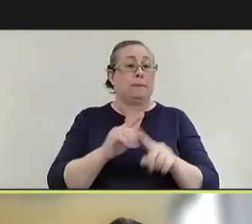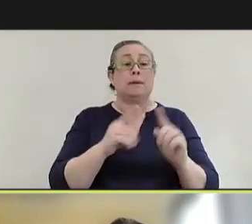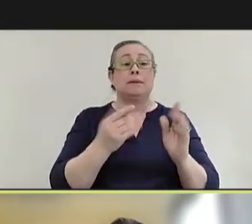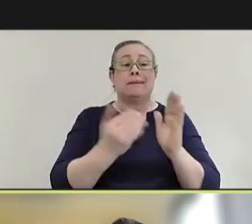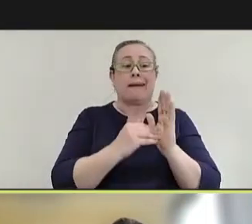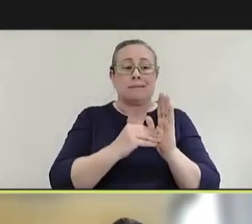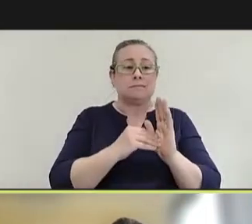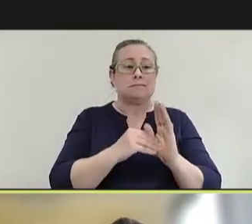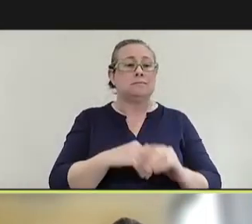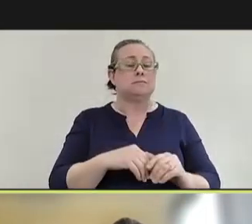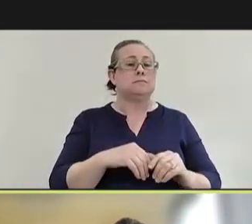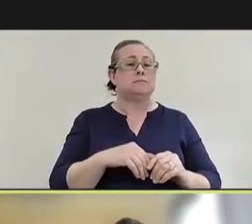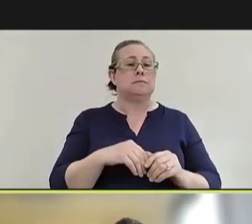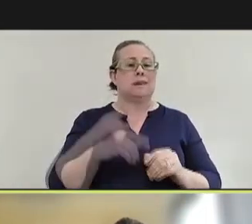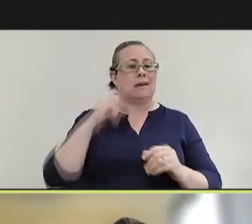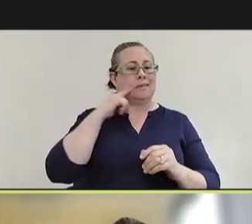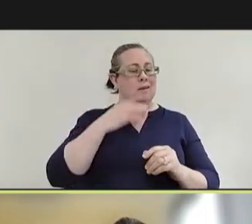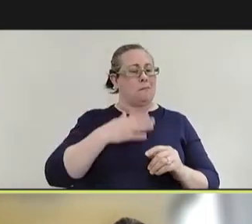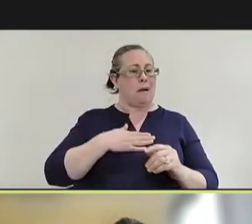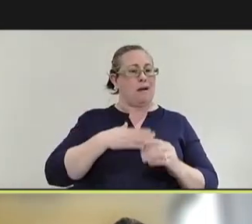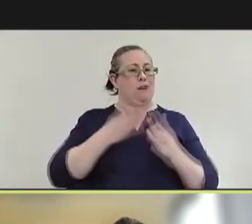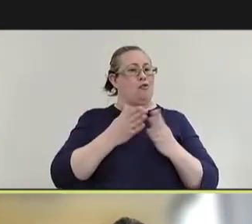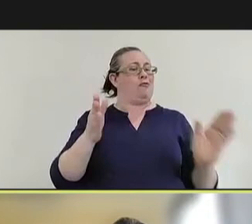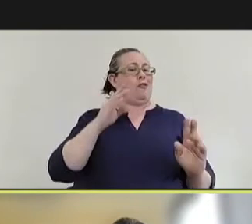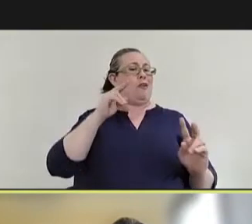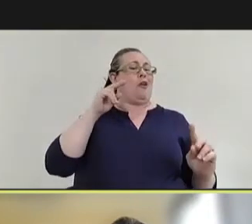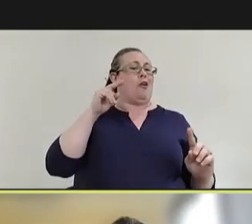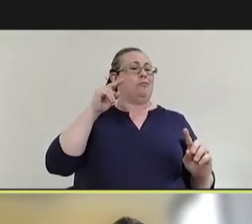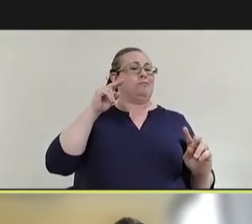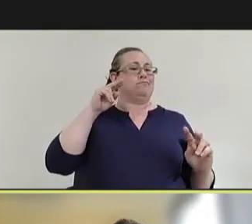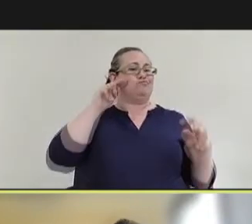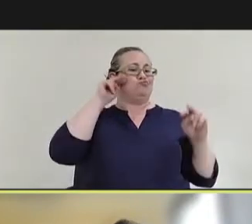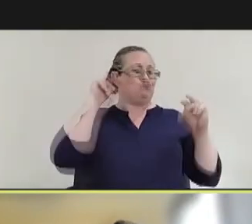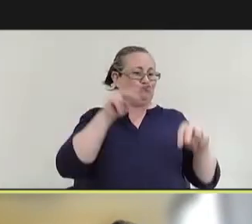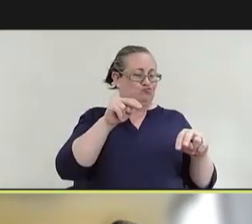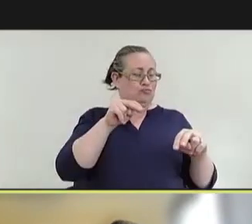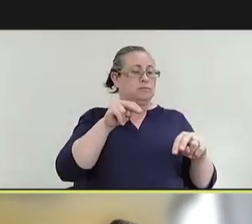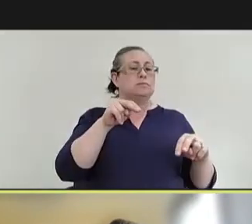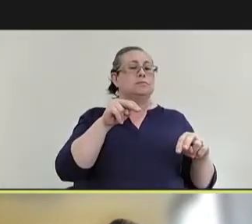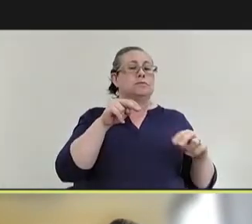you know, I think my overarching thought and sort of thought process on this is